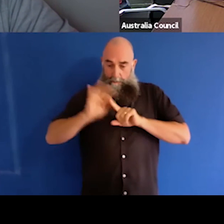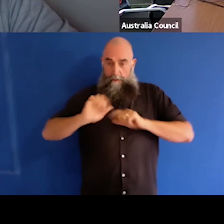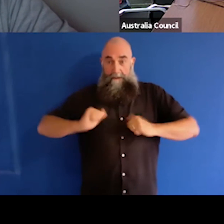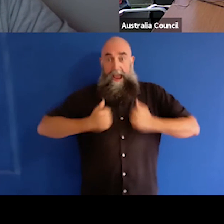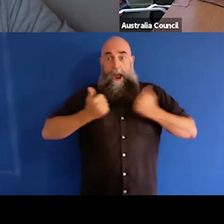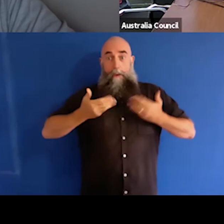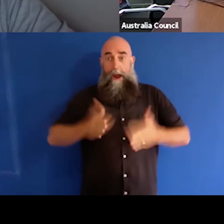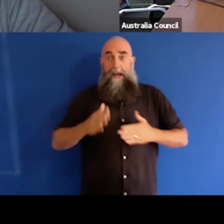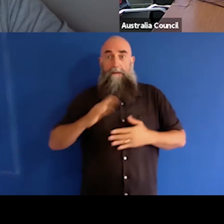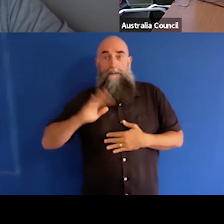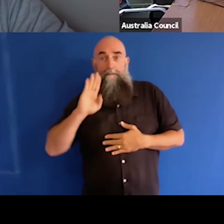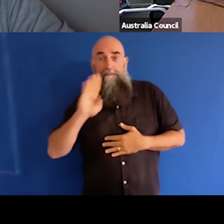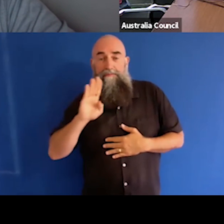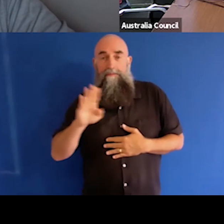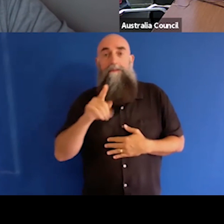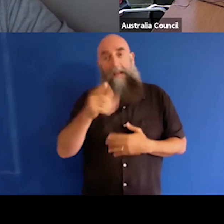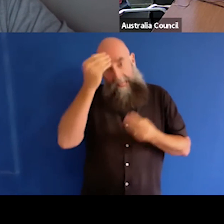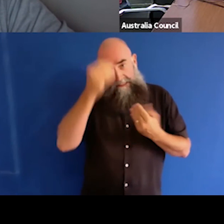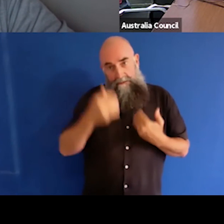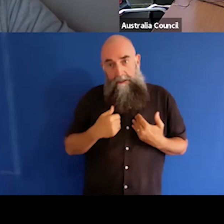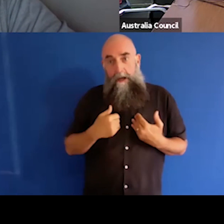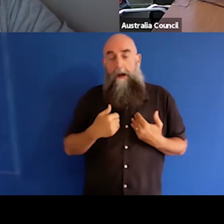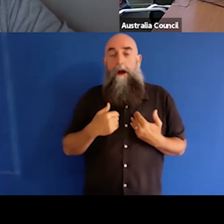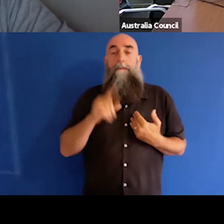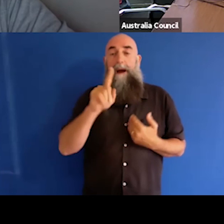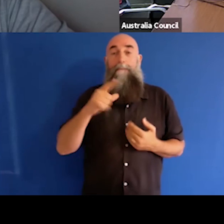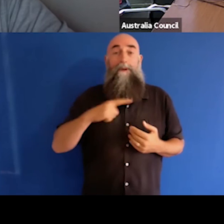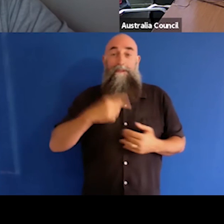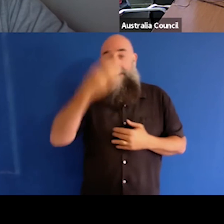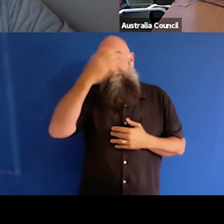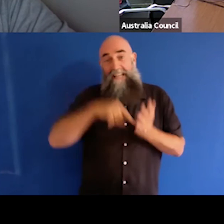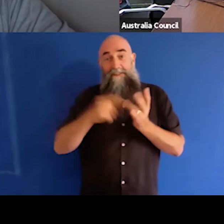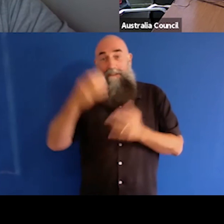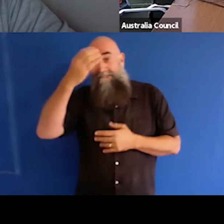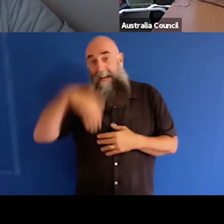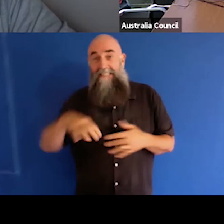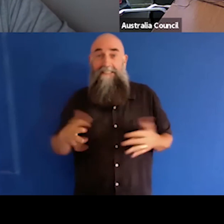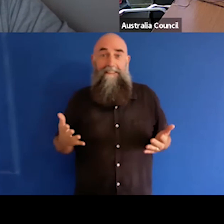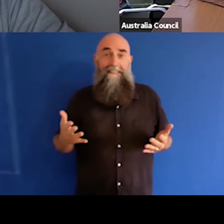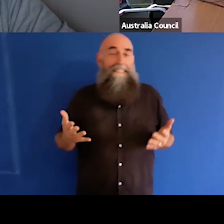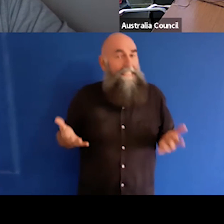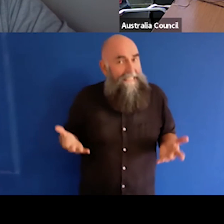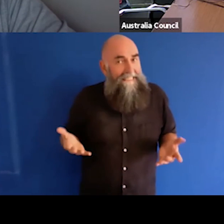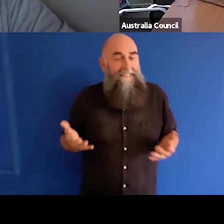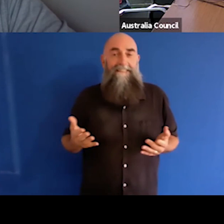at the moment, because we can't be in front of you, which is usually what we do,